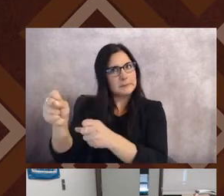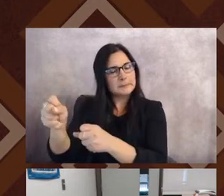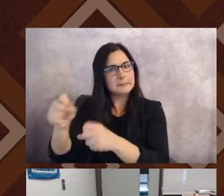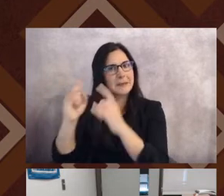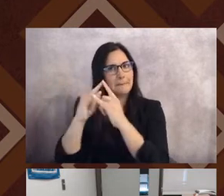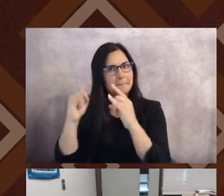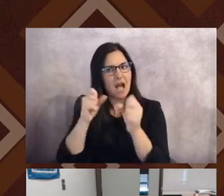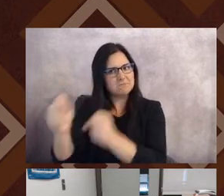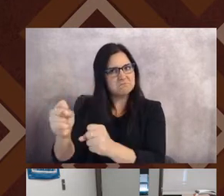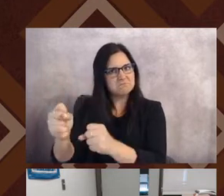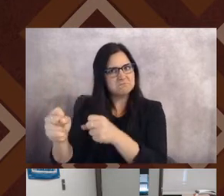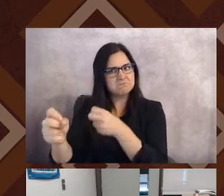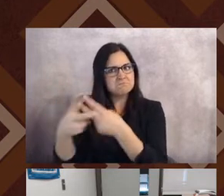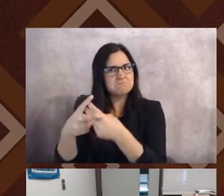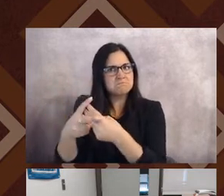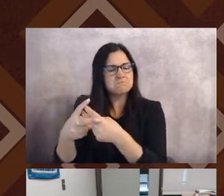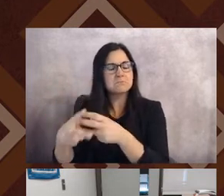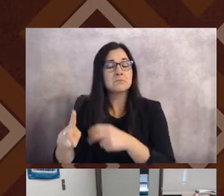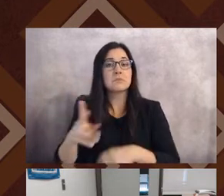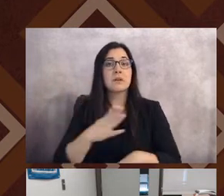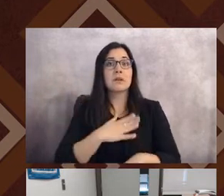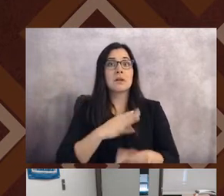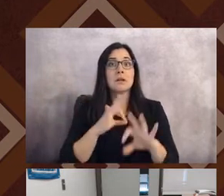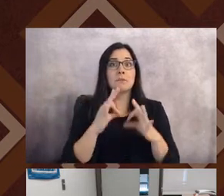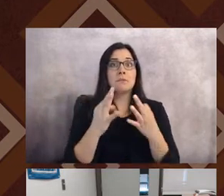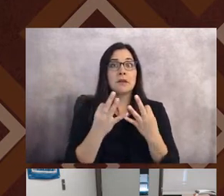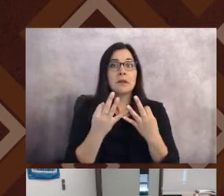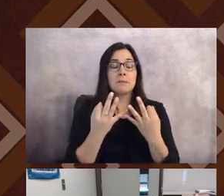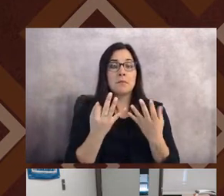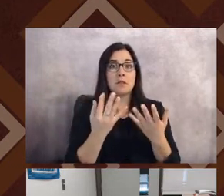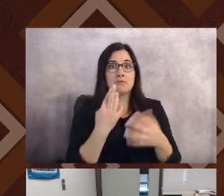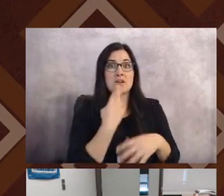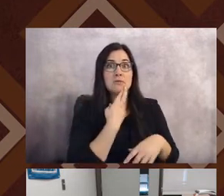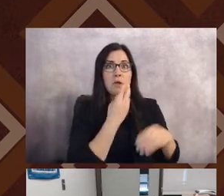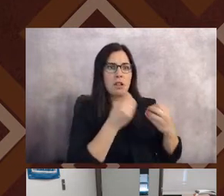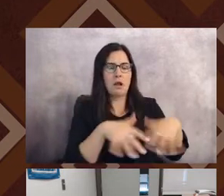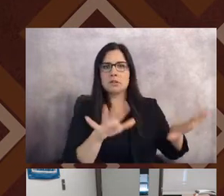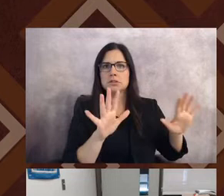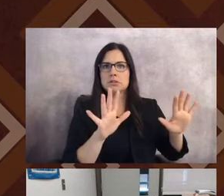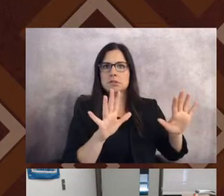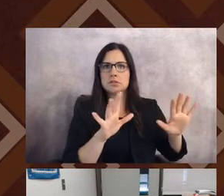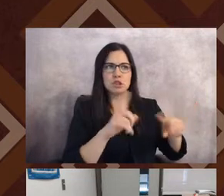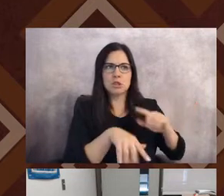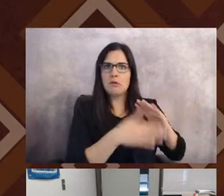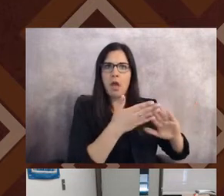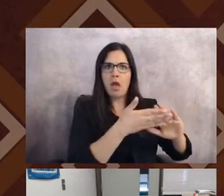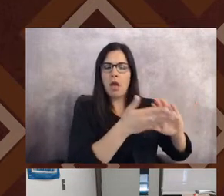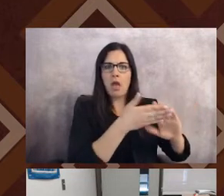you know, my family lost their their restaurant into Larry